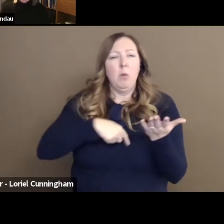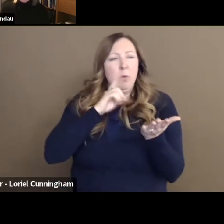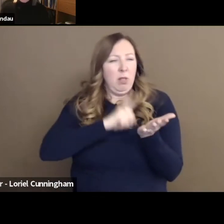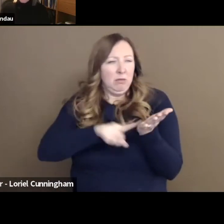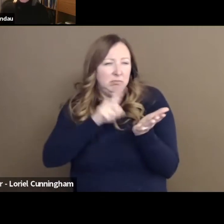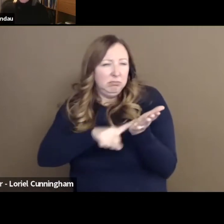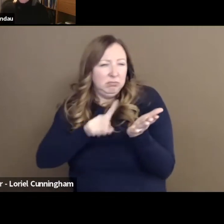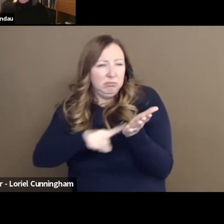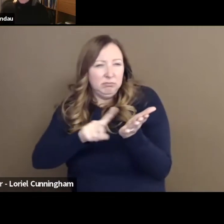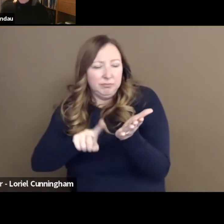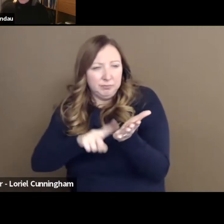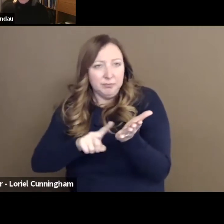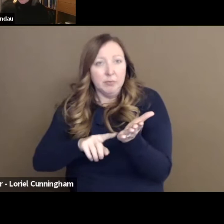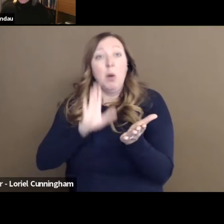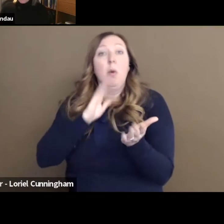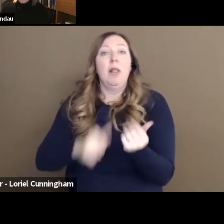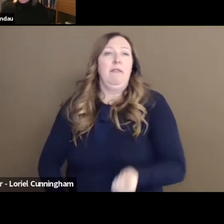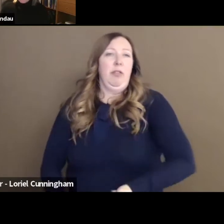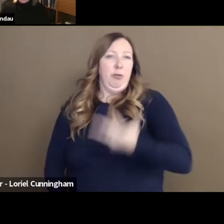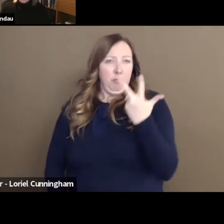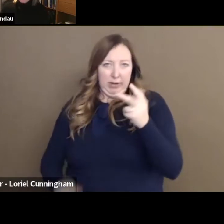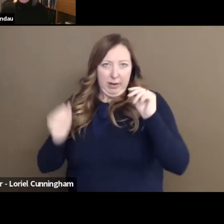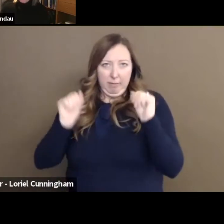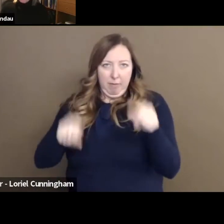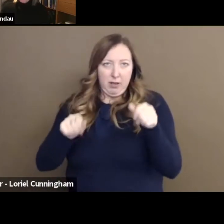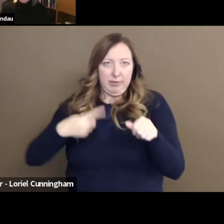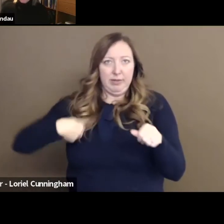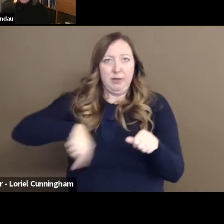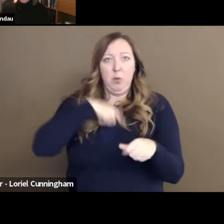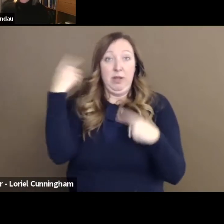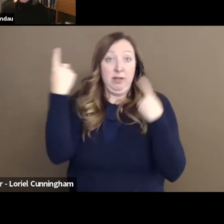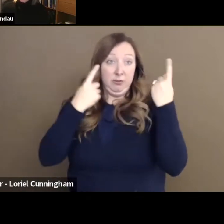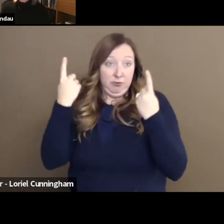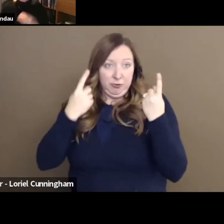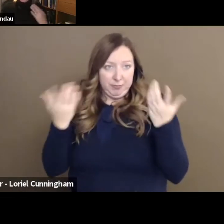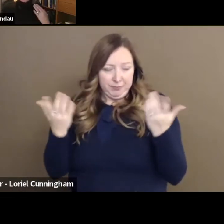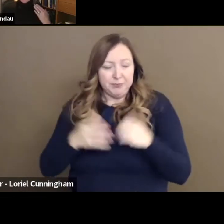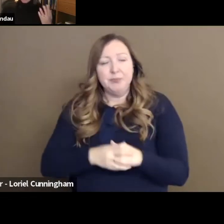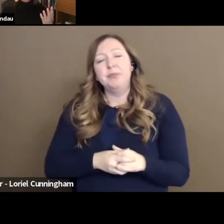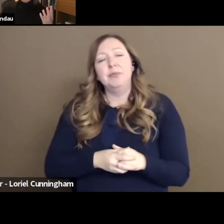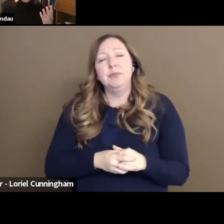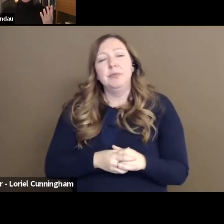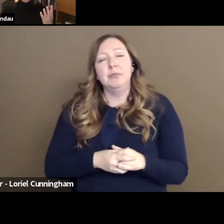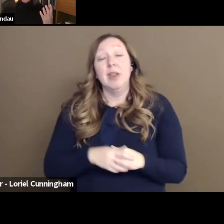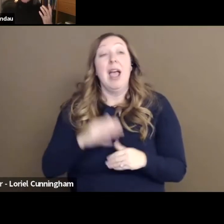we're going to have three possibilities that we're going to consider